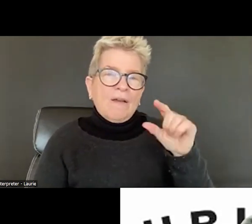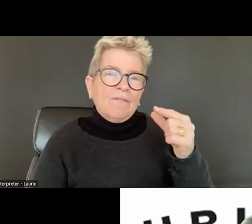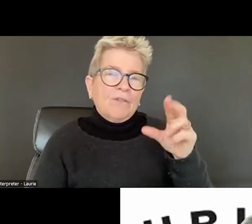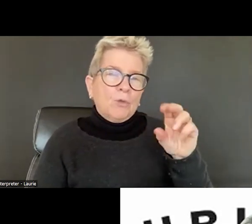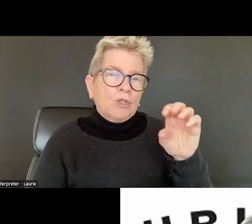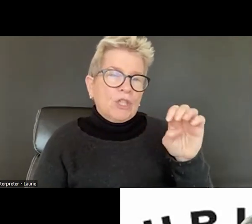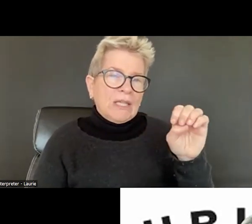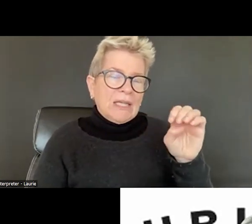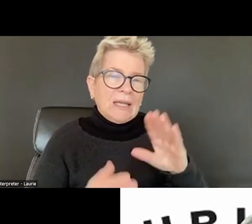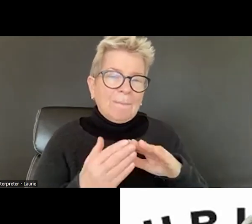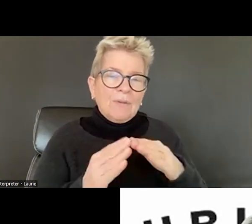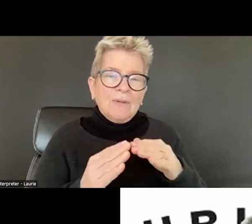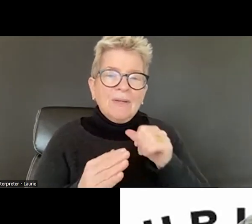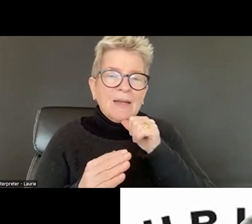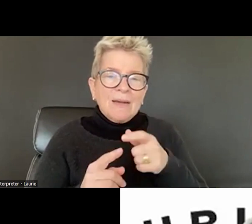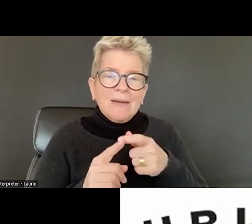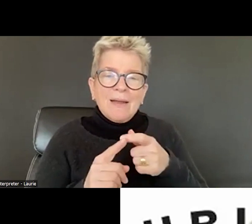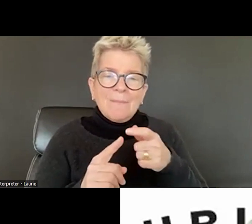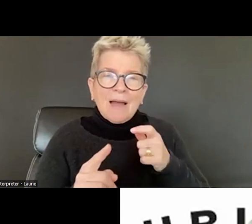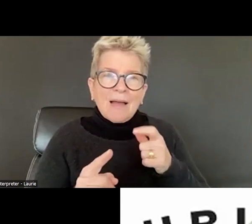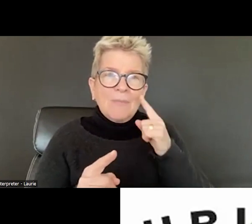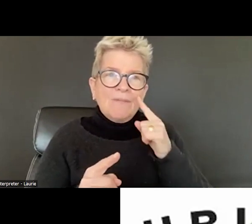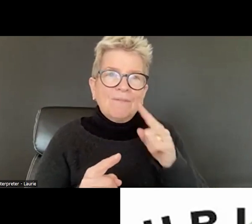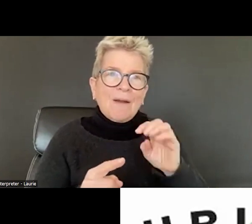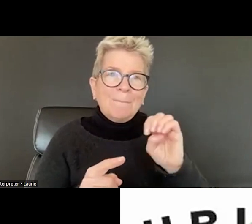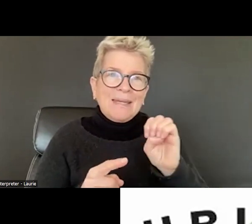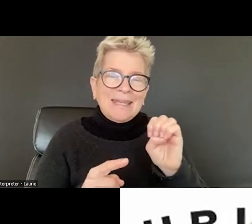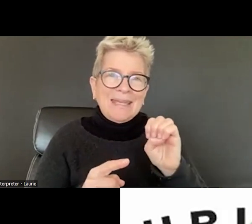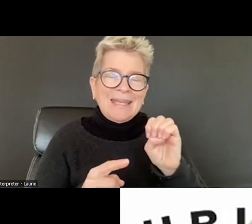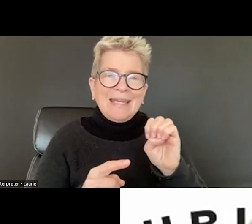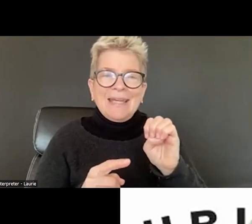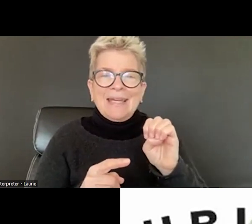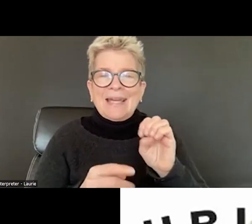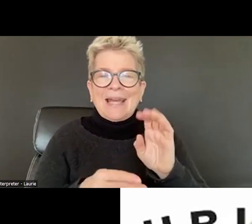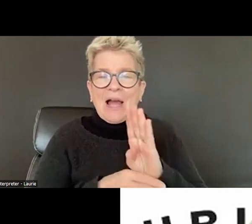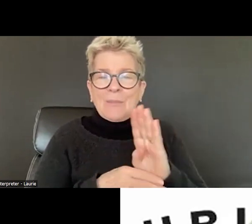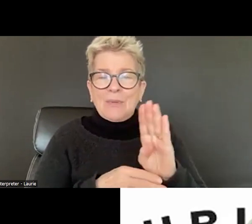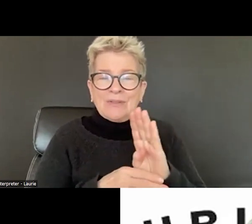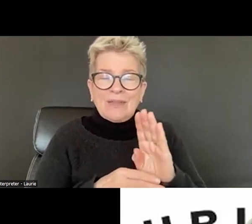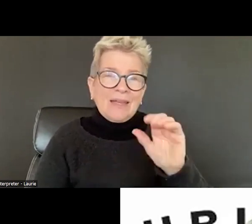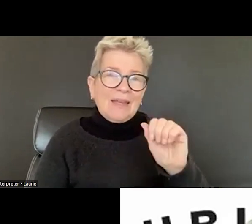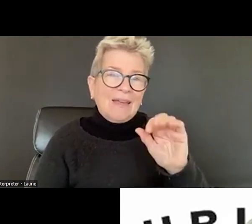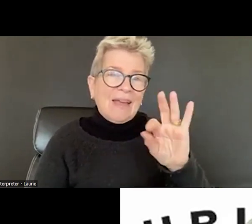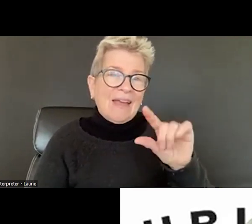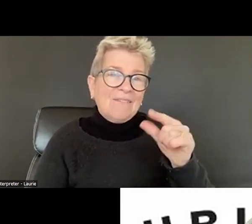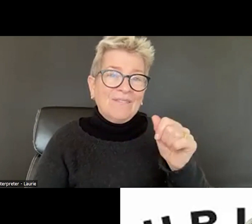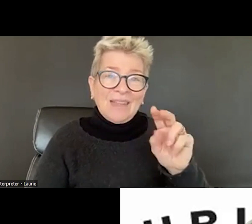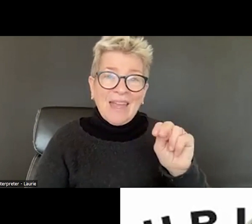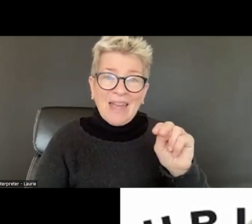from a Commerce e-commerce based system um our Afghan Refugee families especially um and have